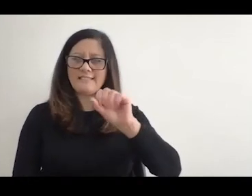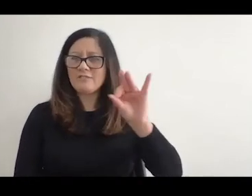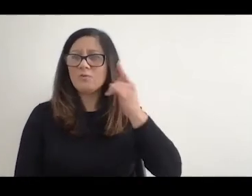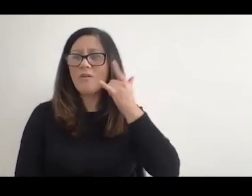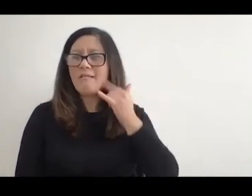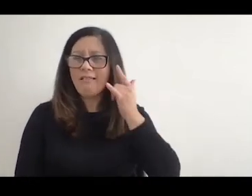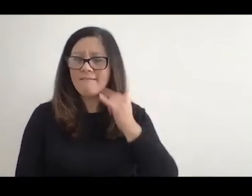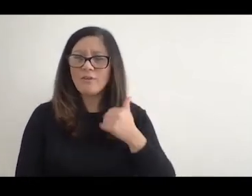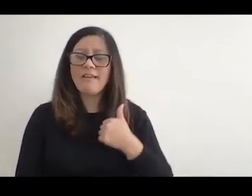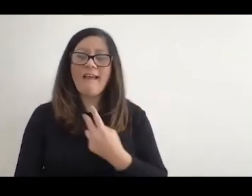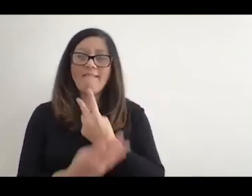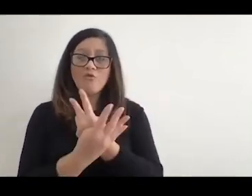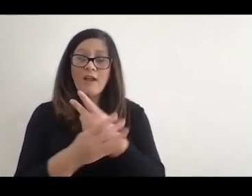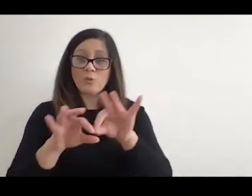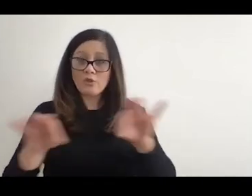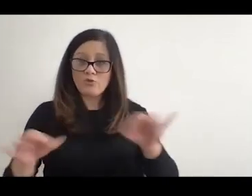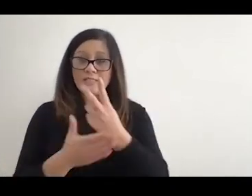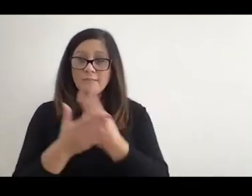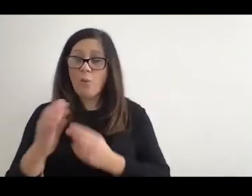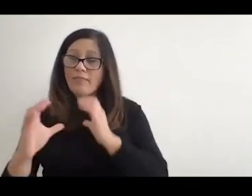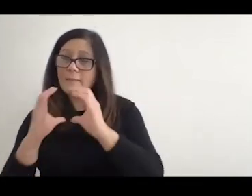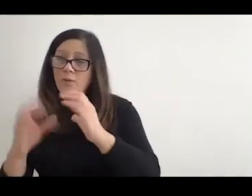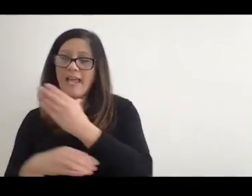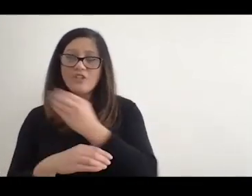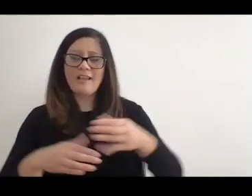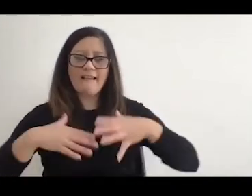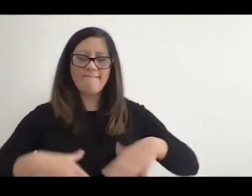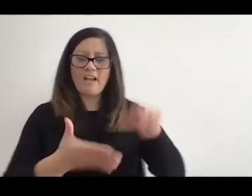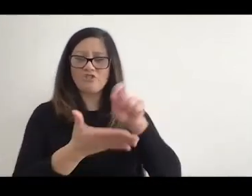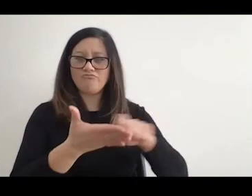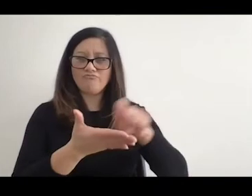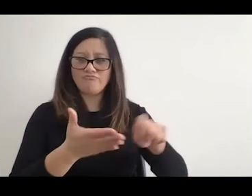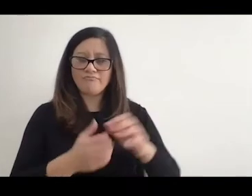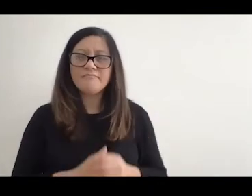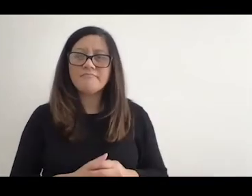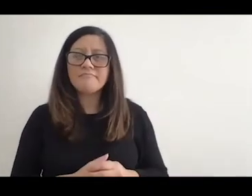communication and fashion journalism. Stephanie gave a two 2016 talk.